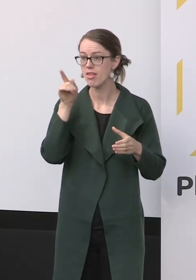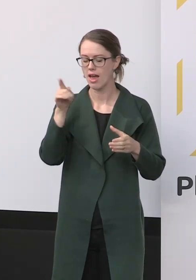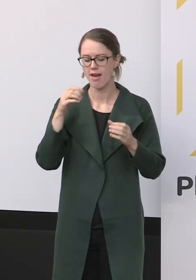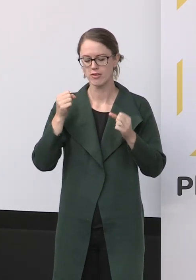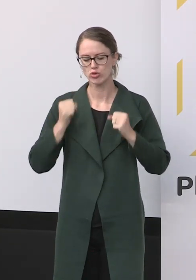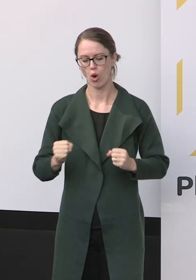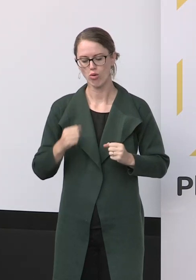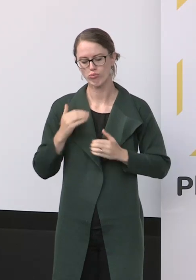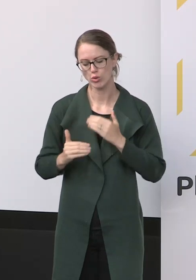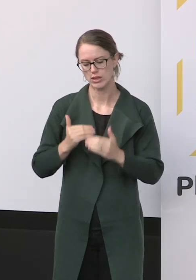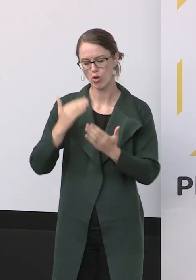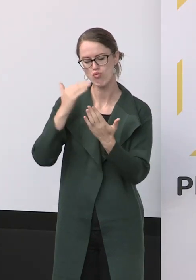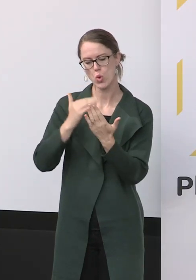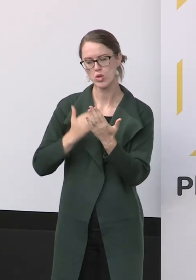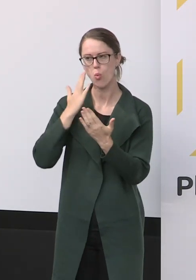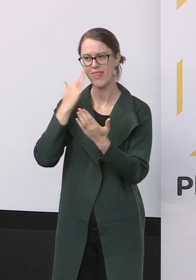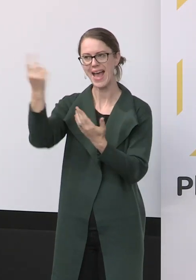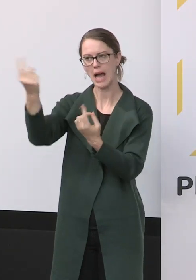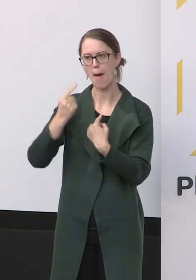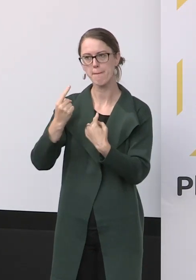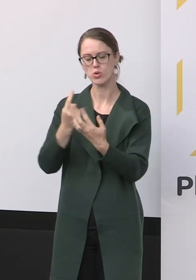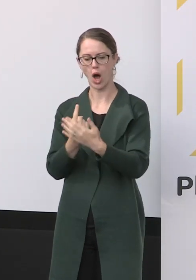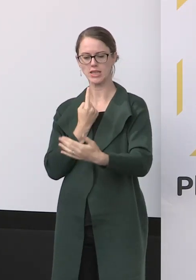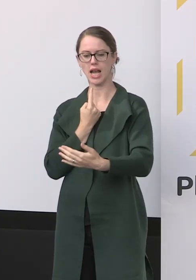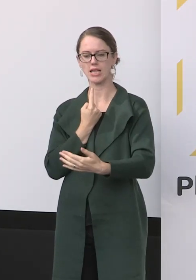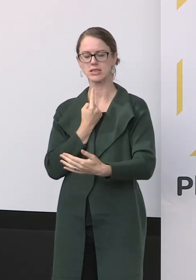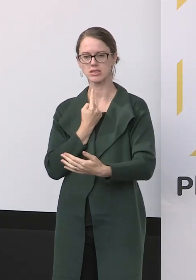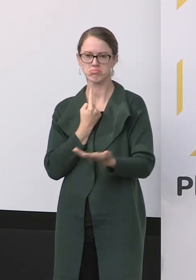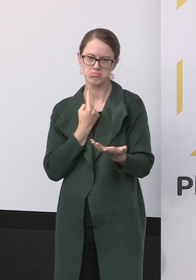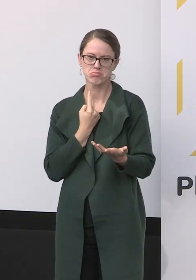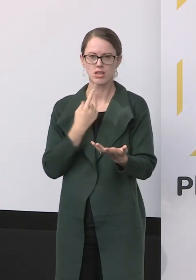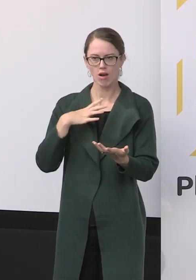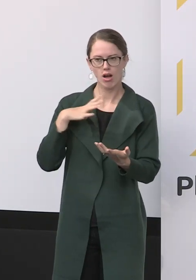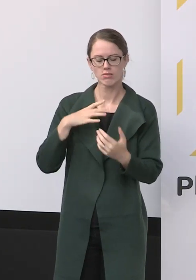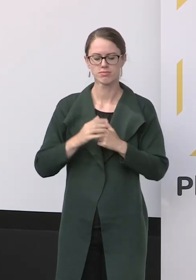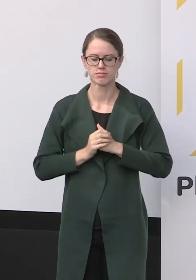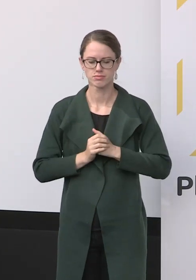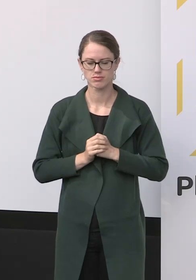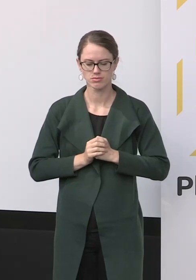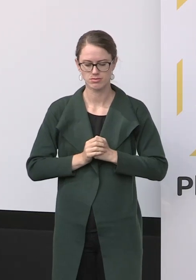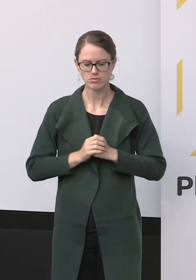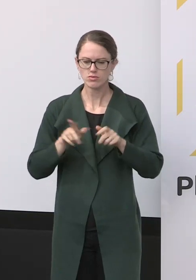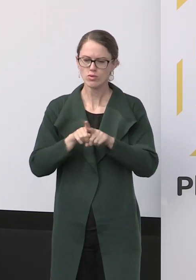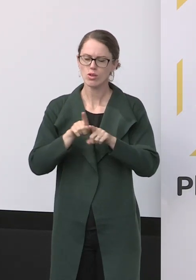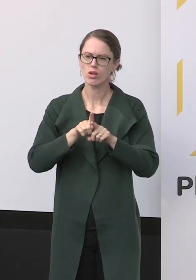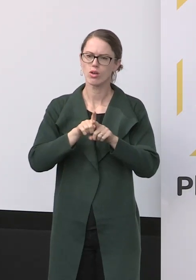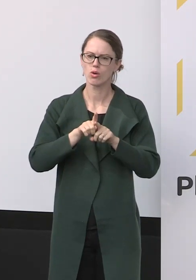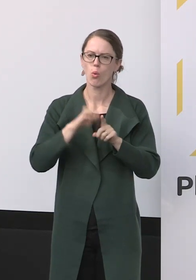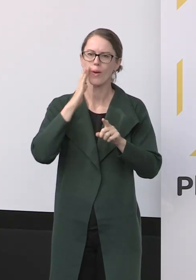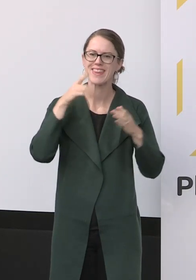than I do -- any more than I would other groups coming, if we've got really tight processes around managed